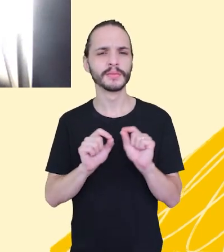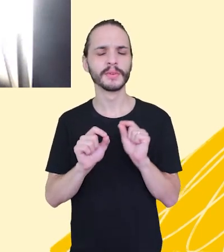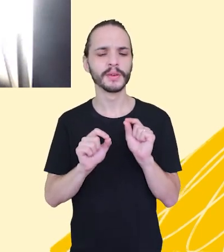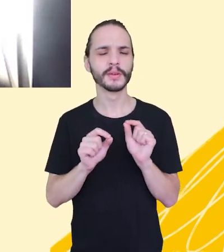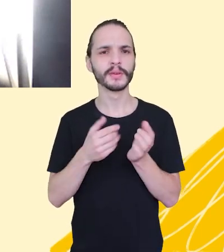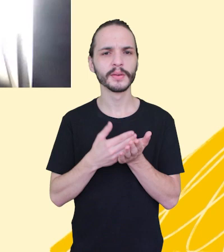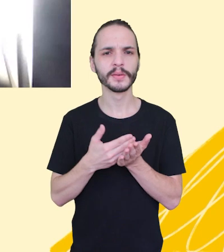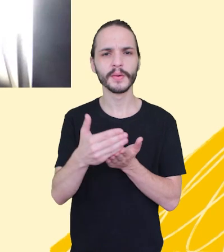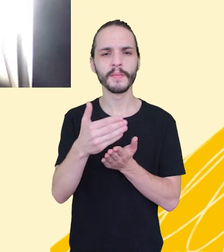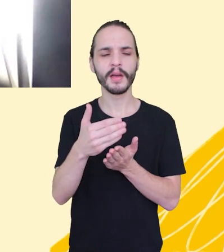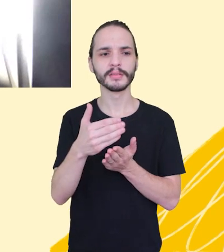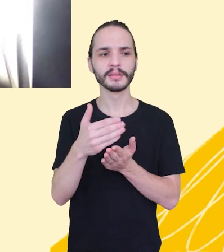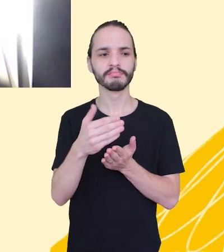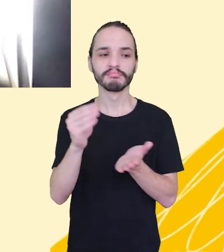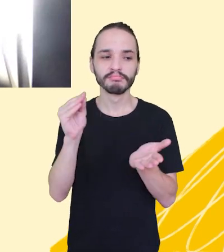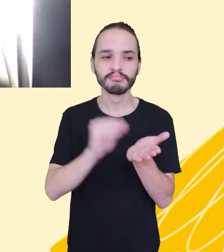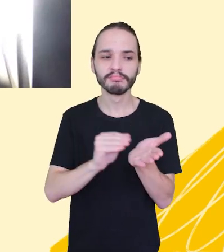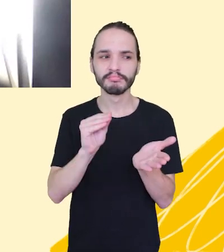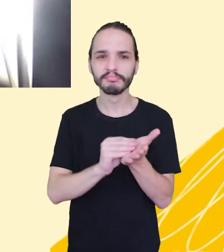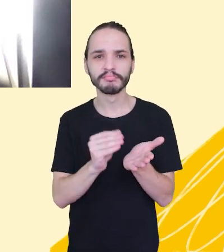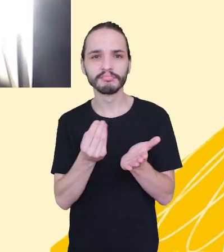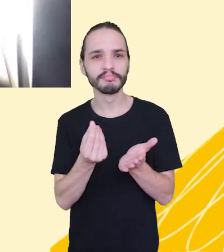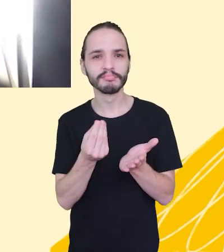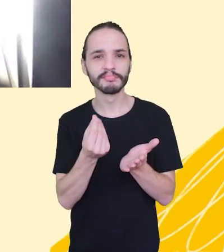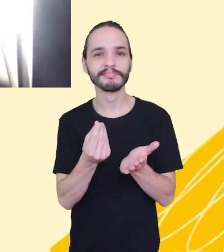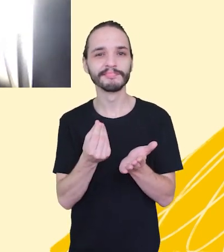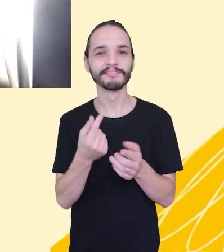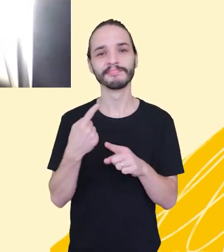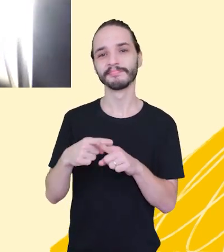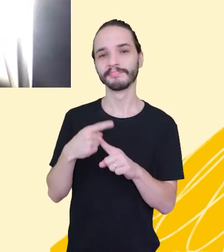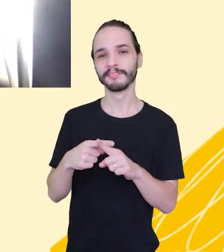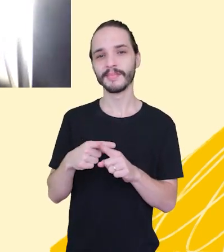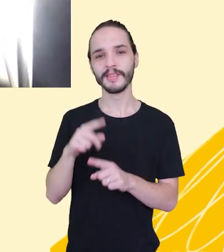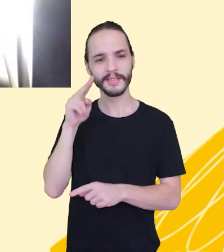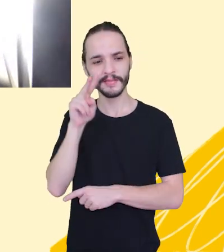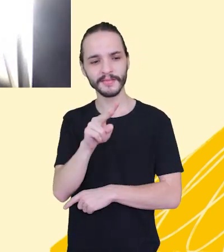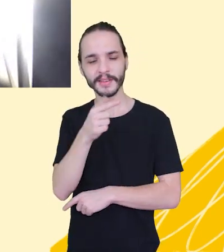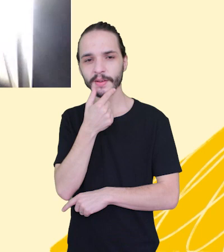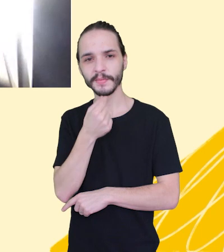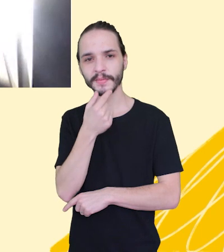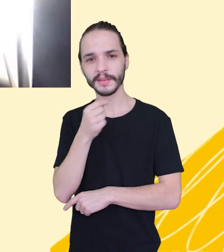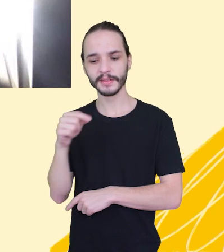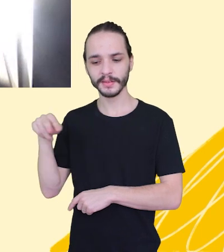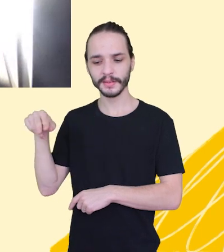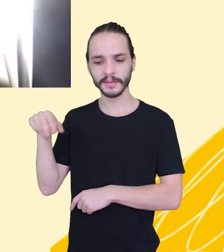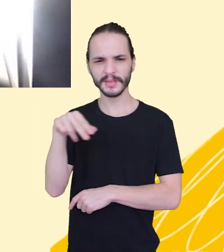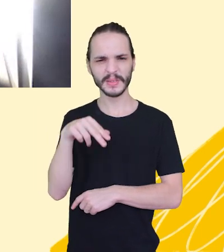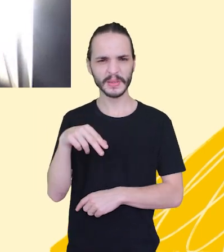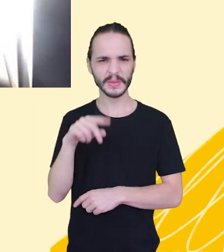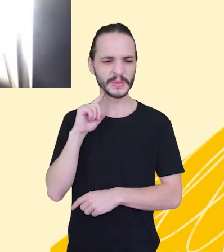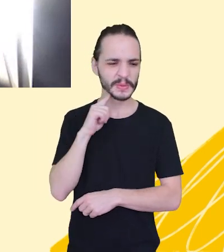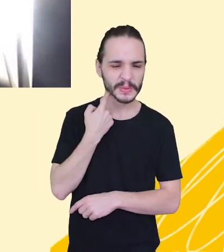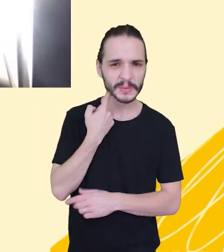Because if I see him in that way, dirty in the morning, obviously different to all the others.